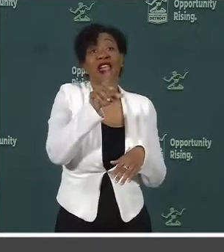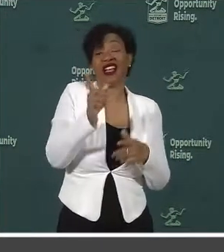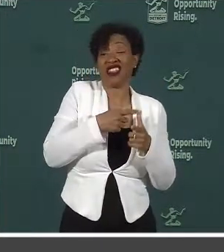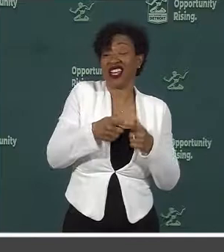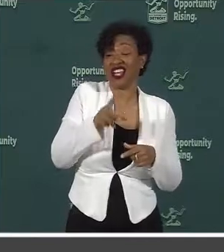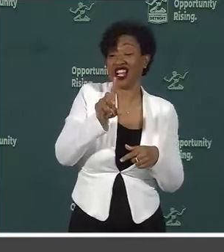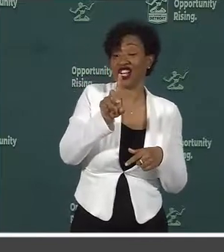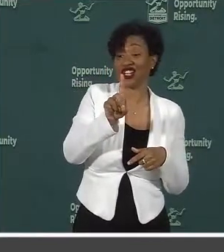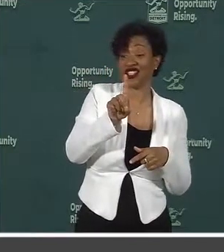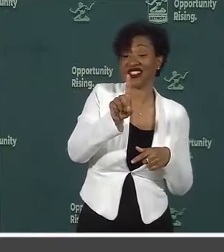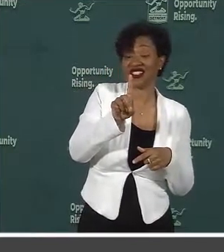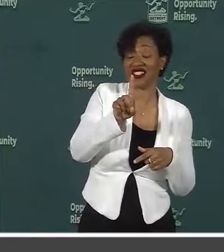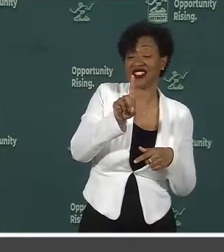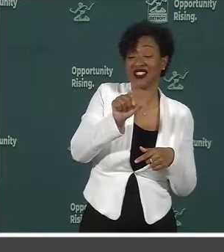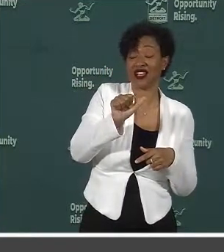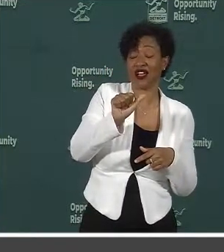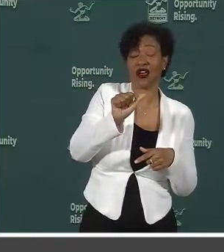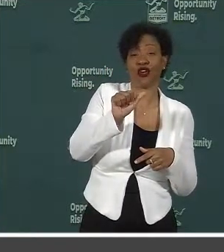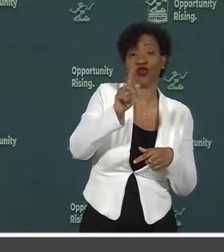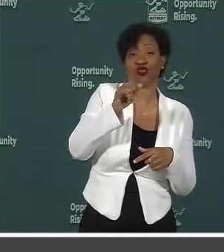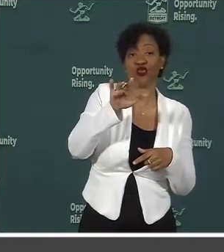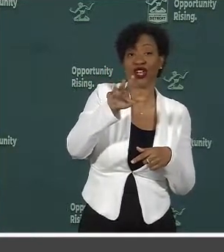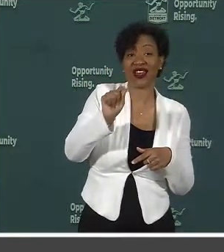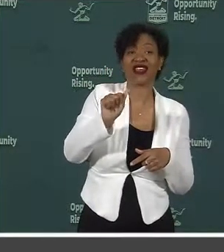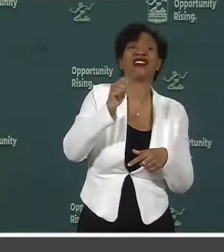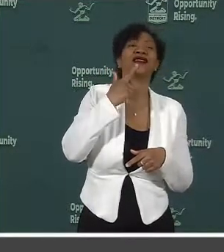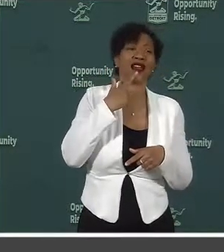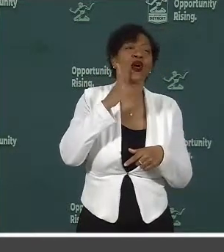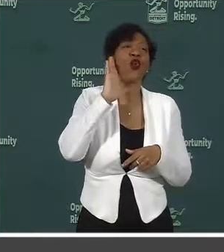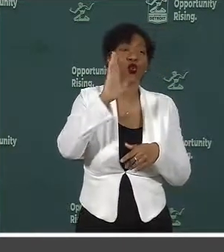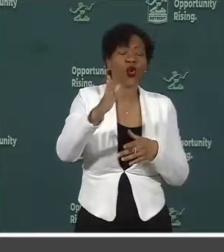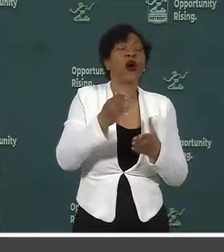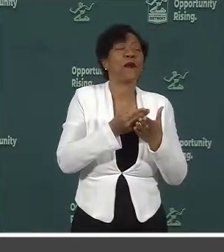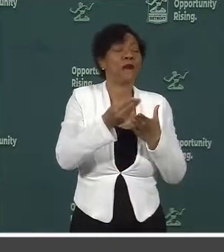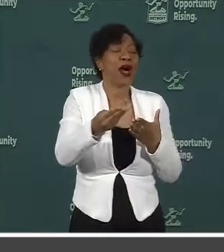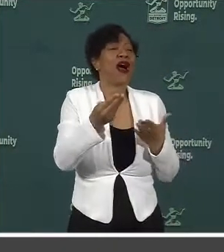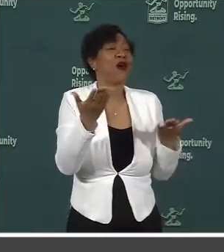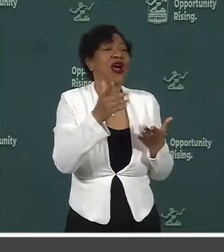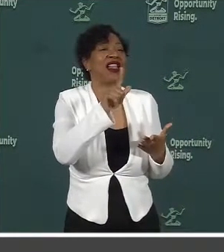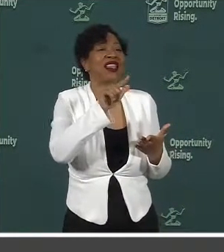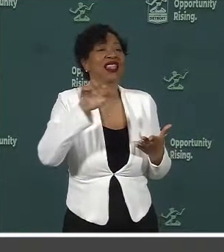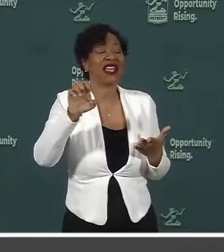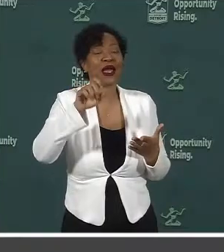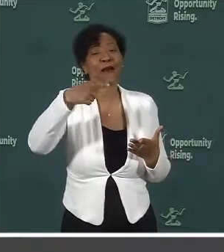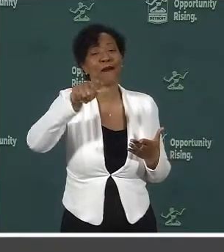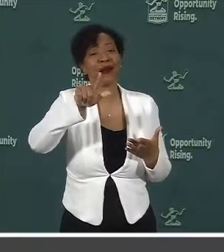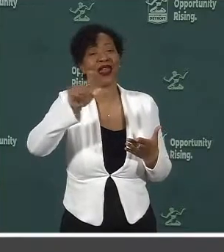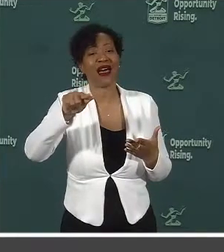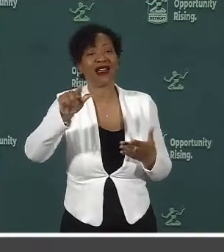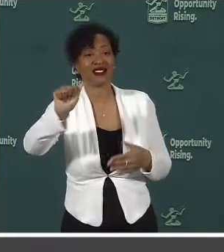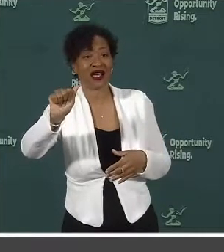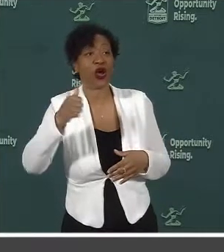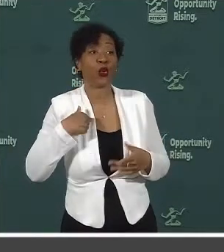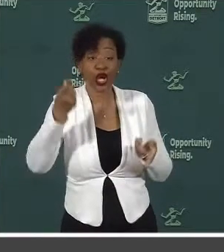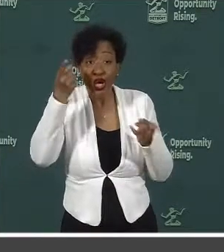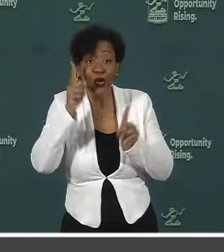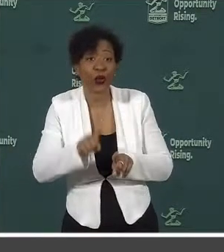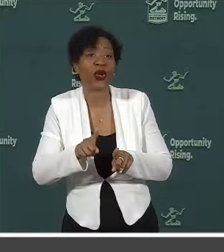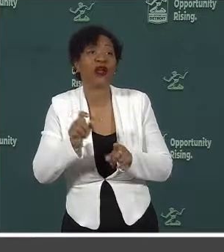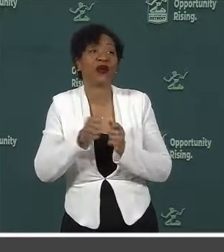LEE PLAZA WE WERE GLAD TO MAKE THAT AGREEMENT WITH HIM AND NOW THEY ARE GOING TO RENOVATE THAT